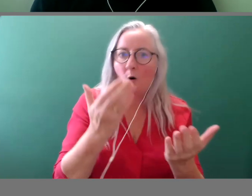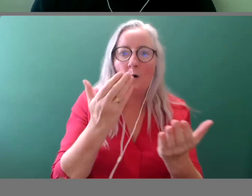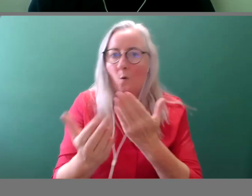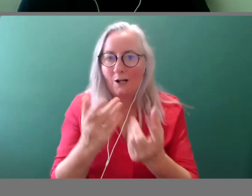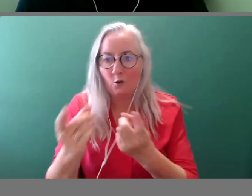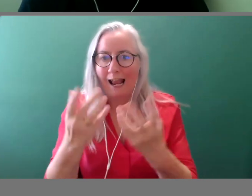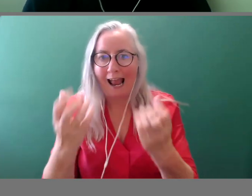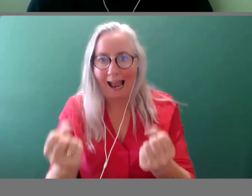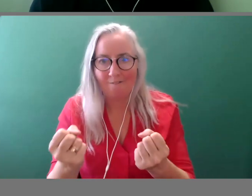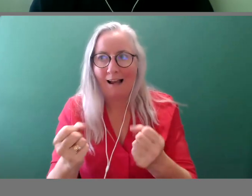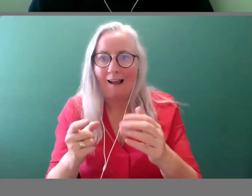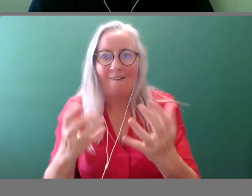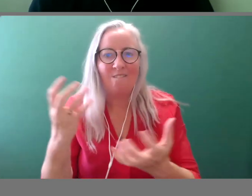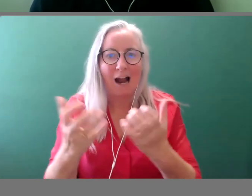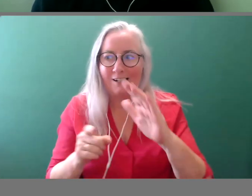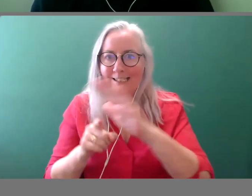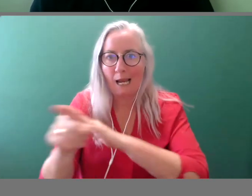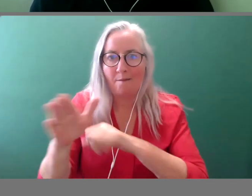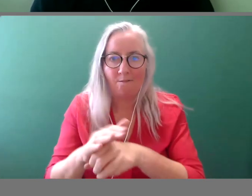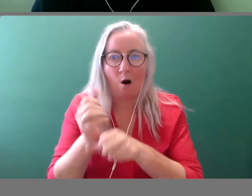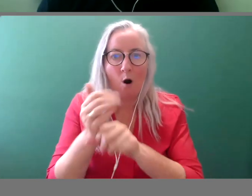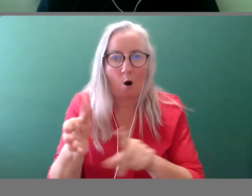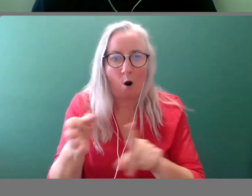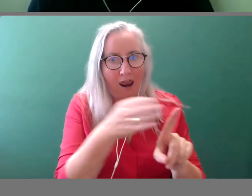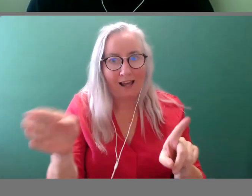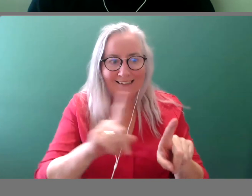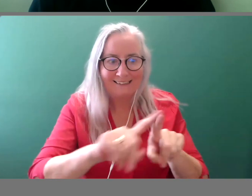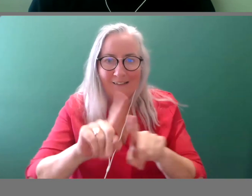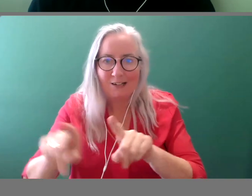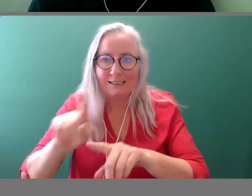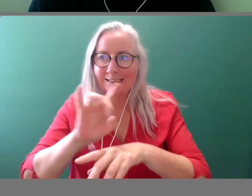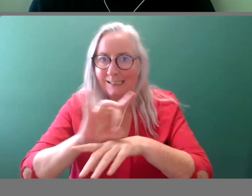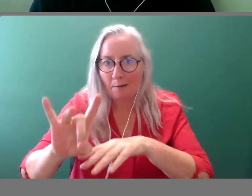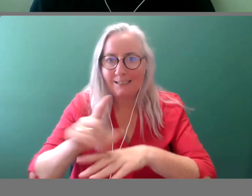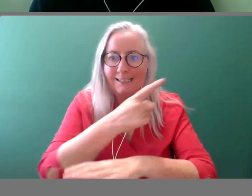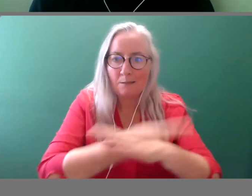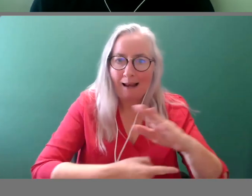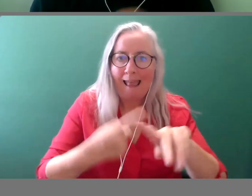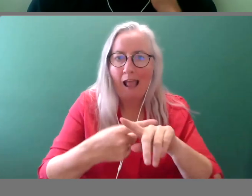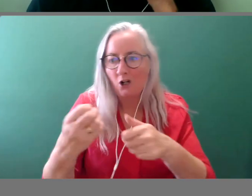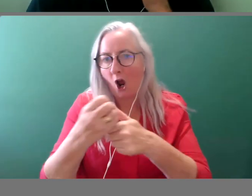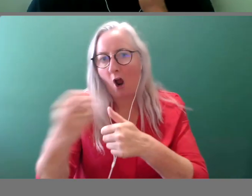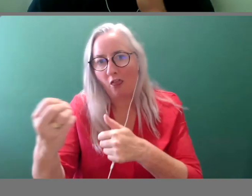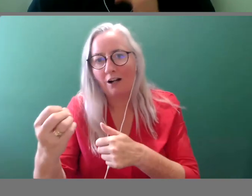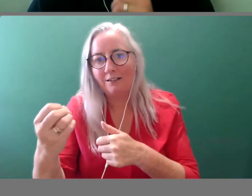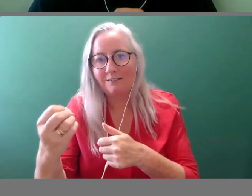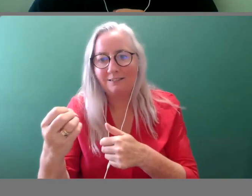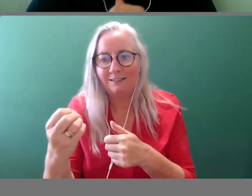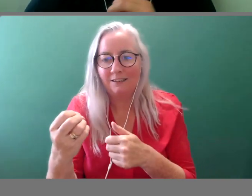fire escape for all approach where persons with disabilities and others can safely leave the site